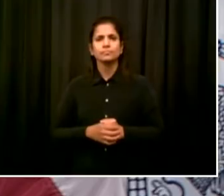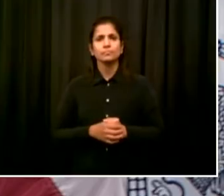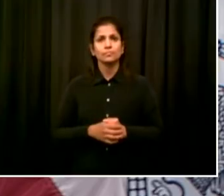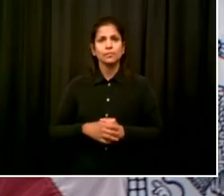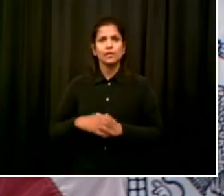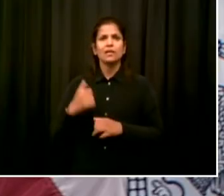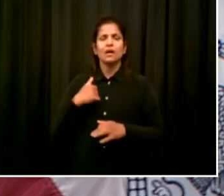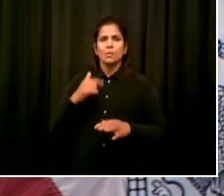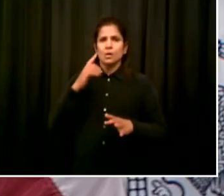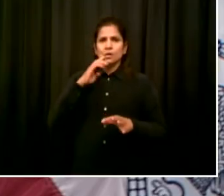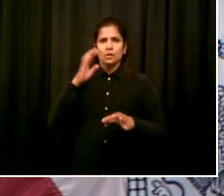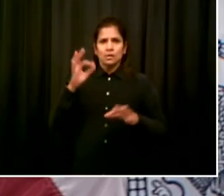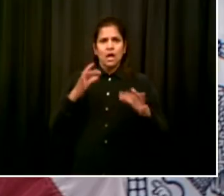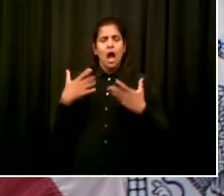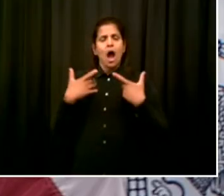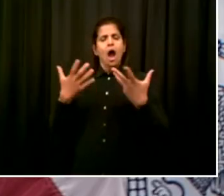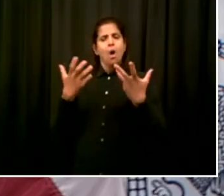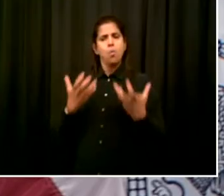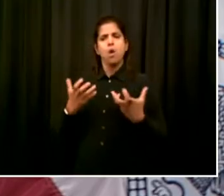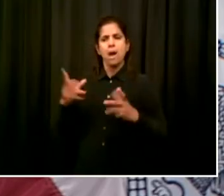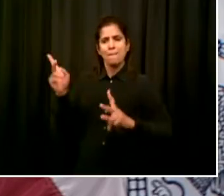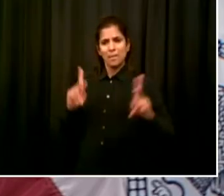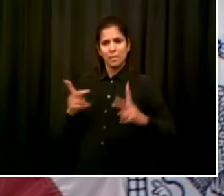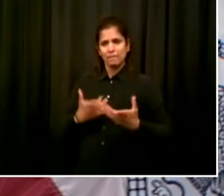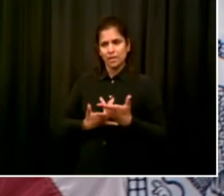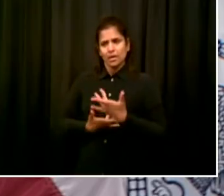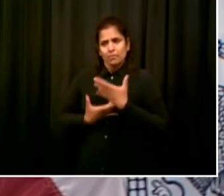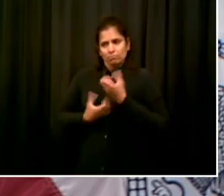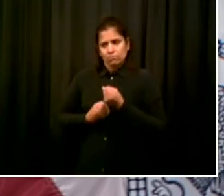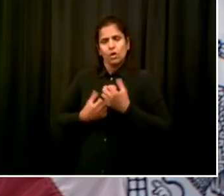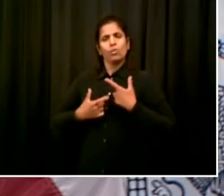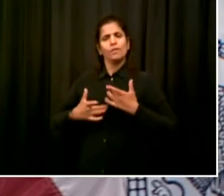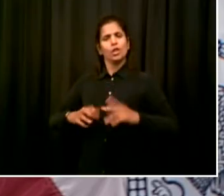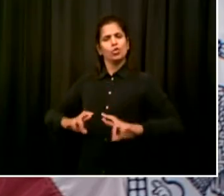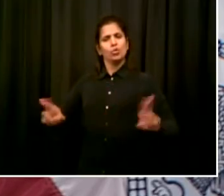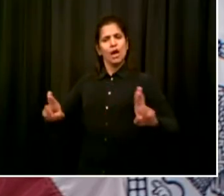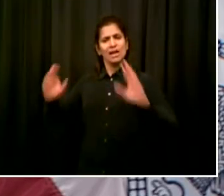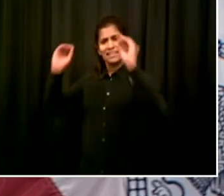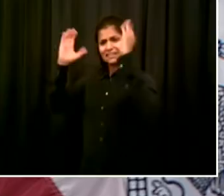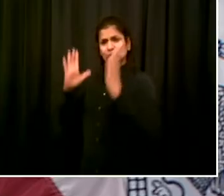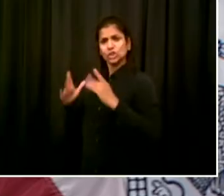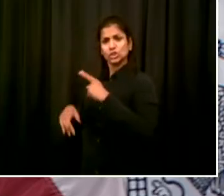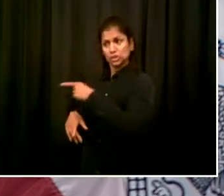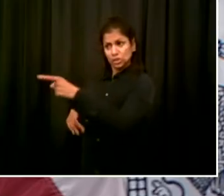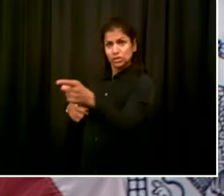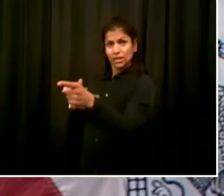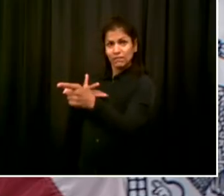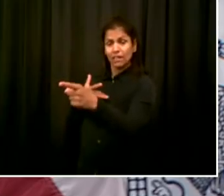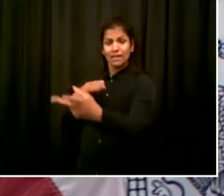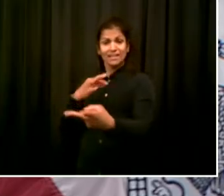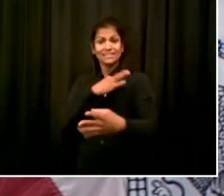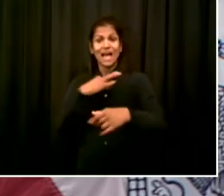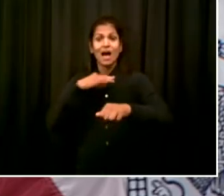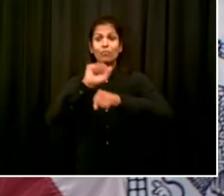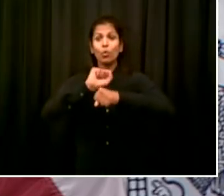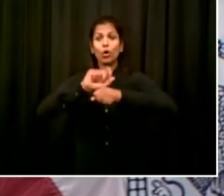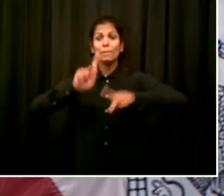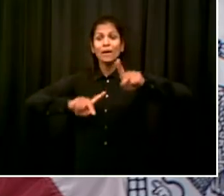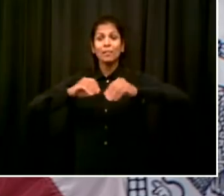THT A . THAT'S A EAGRT EQUSTOIN BECAUSE WE WANT PEOPLE TO HAVE